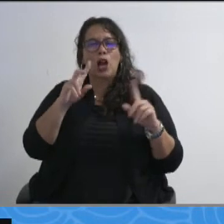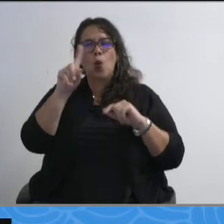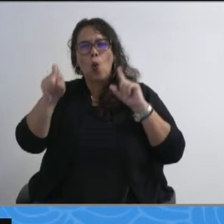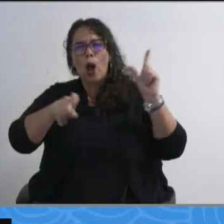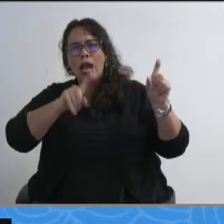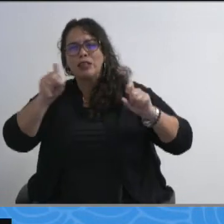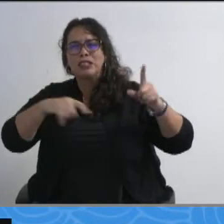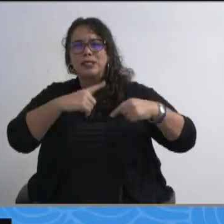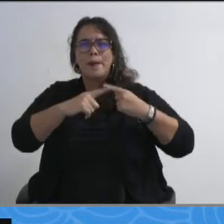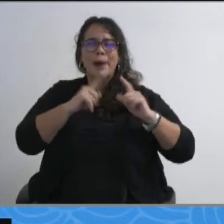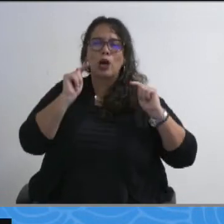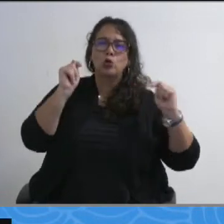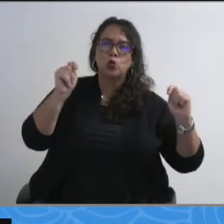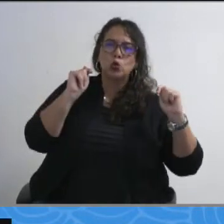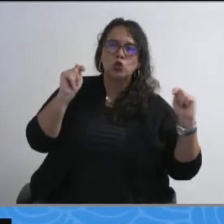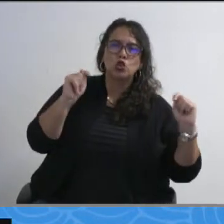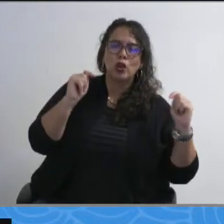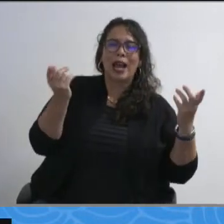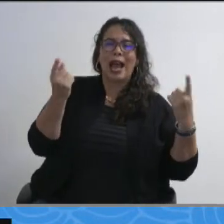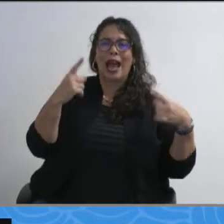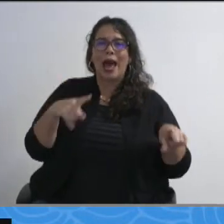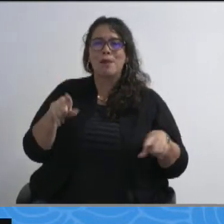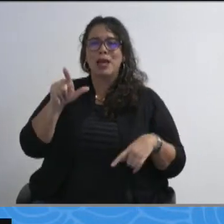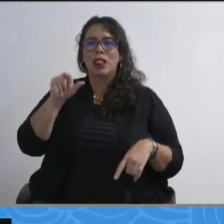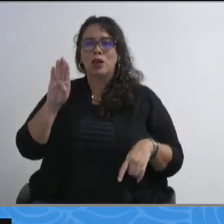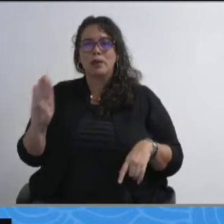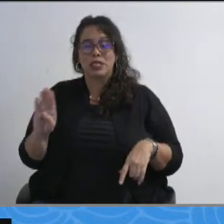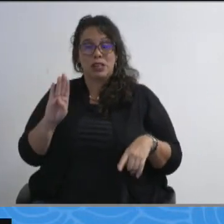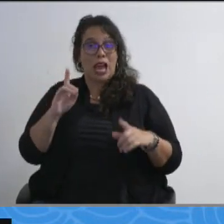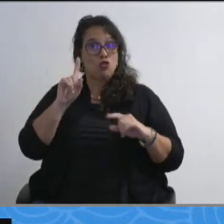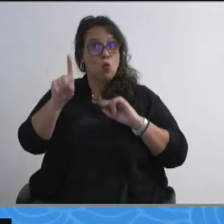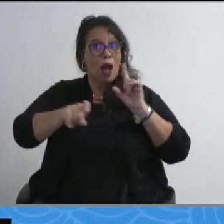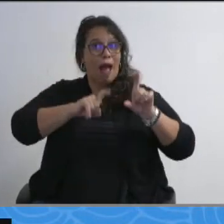And you asked those questions of Mr. Brown who joined us.